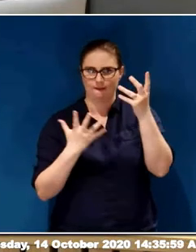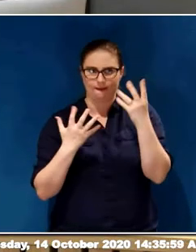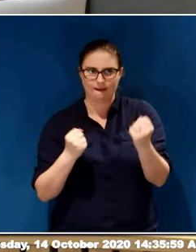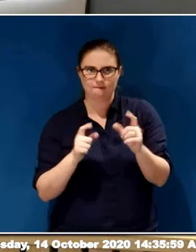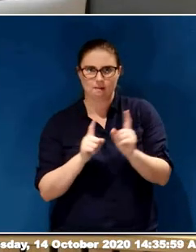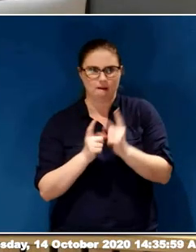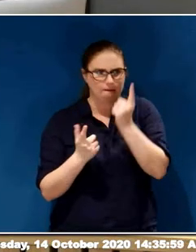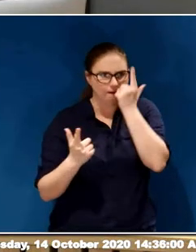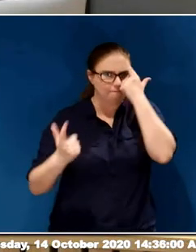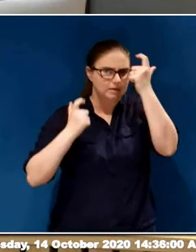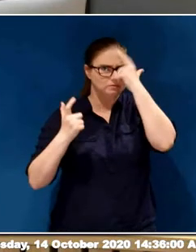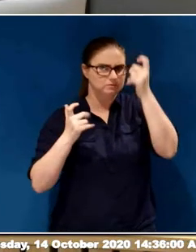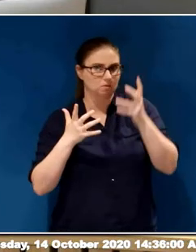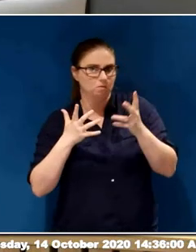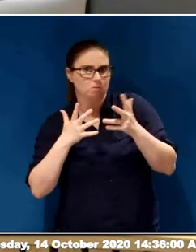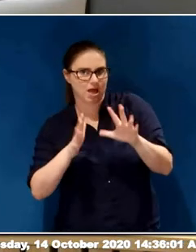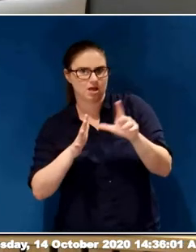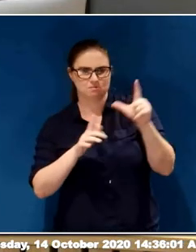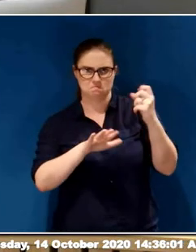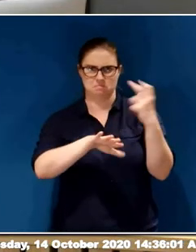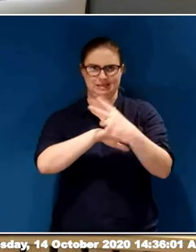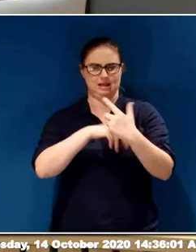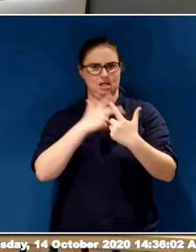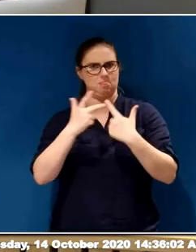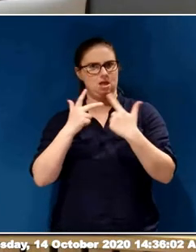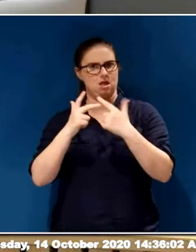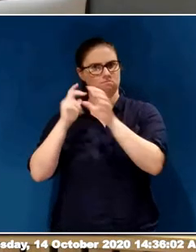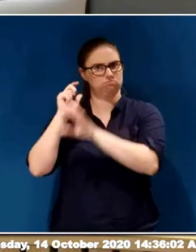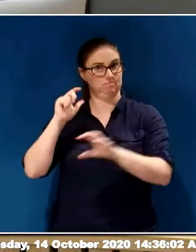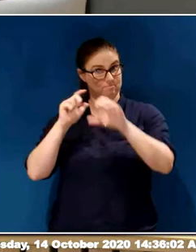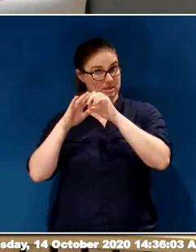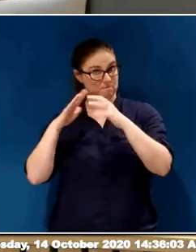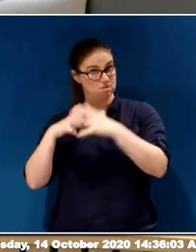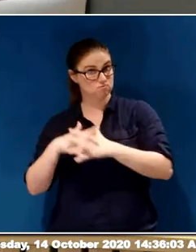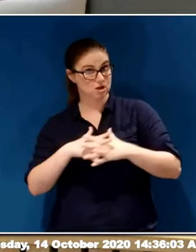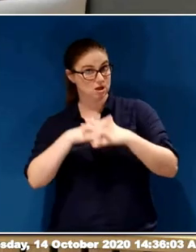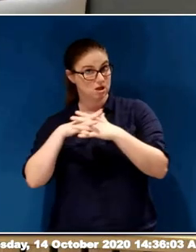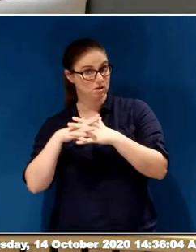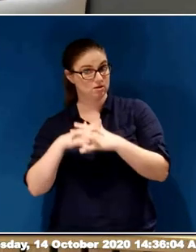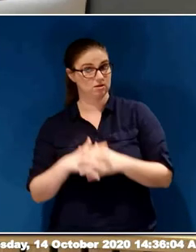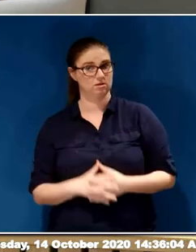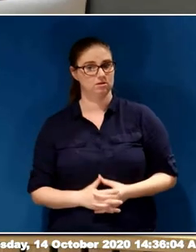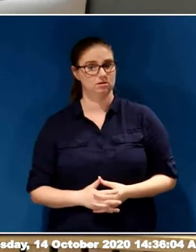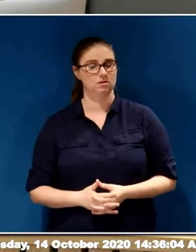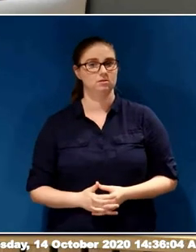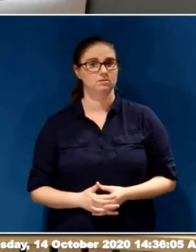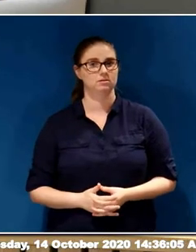DR de BRUIN: If you're talking about at the school level, what I saw there was